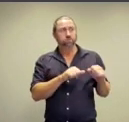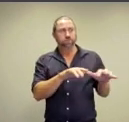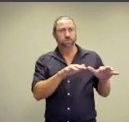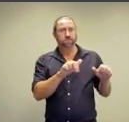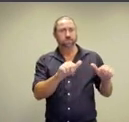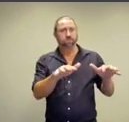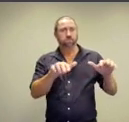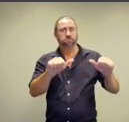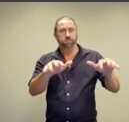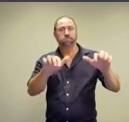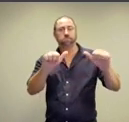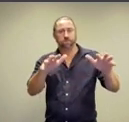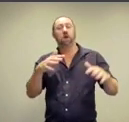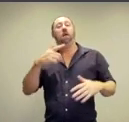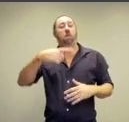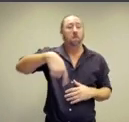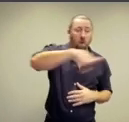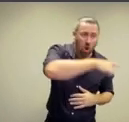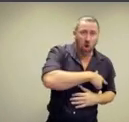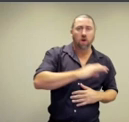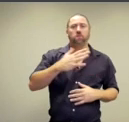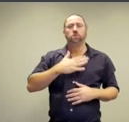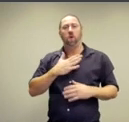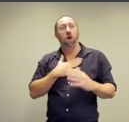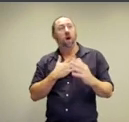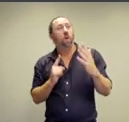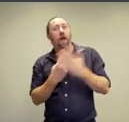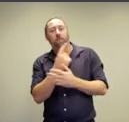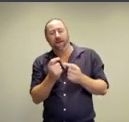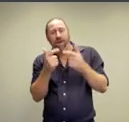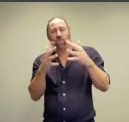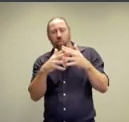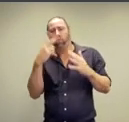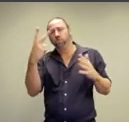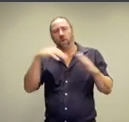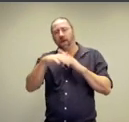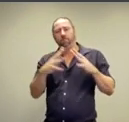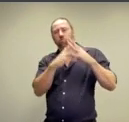clubs reflected a disaffection with the mainstream culture